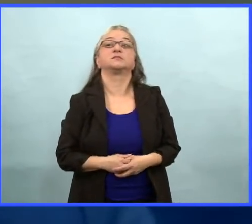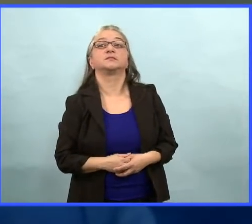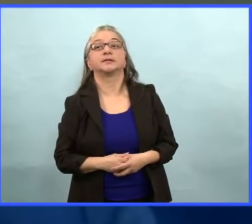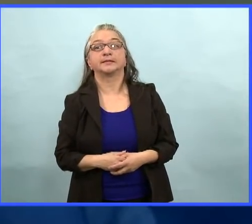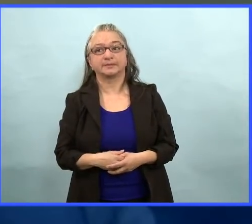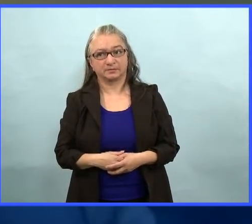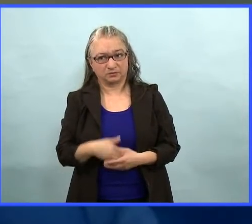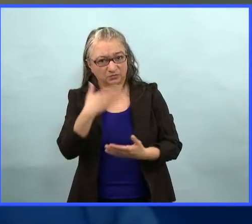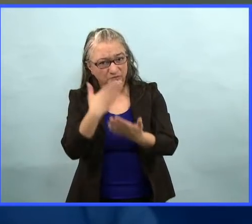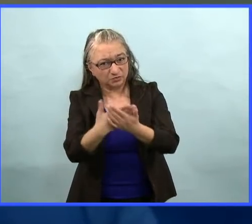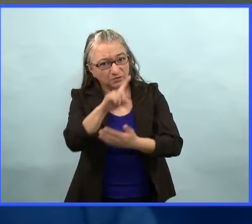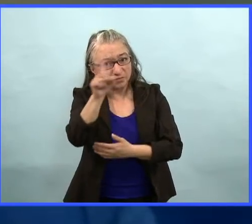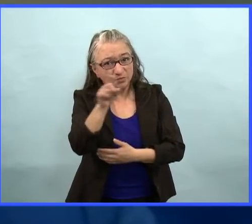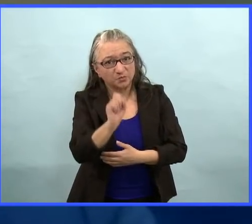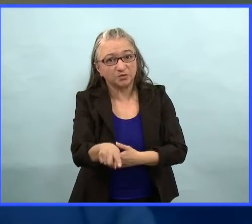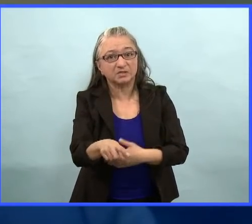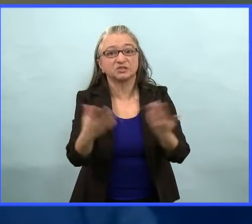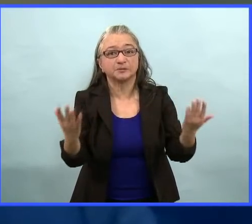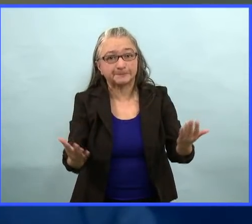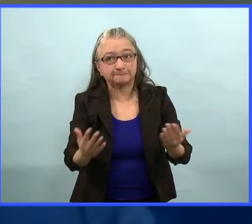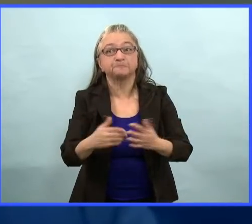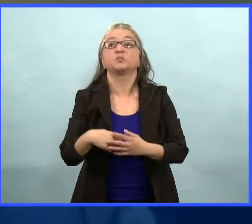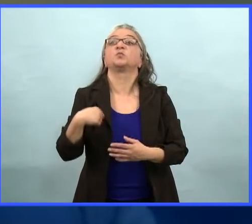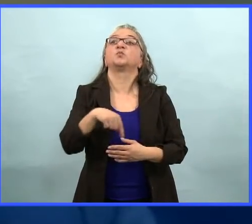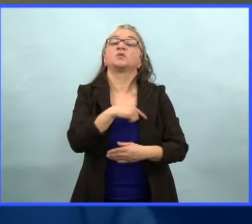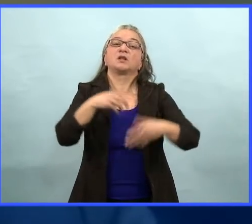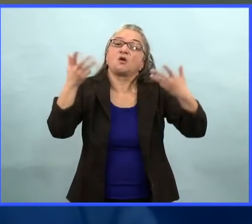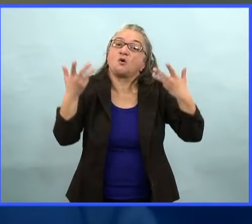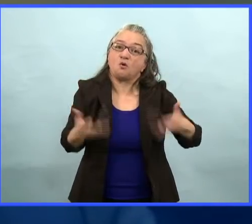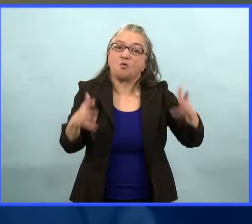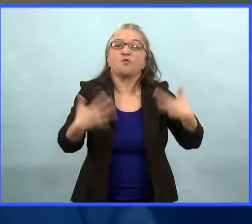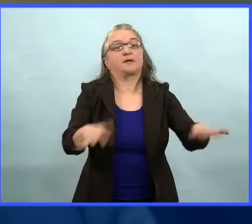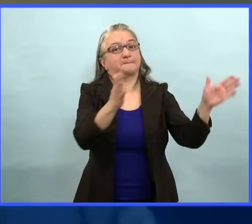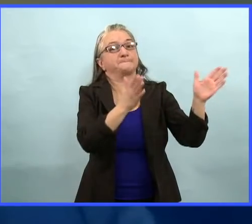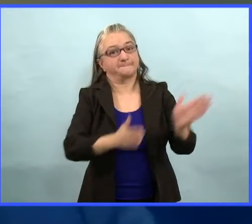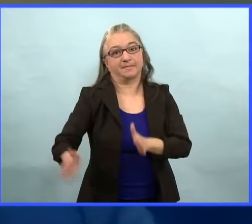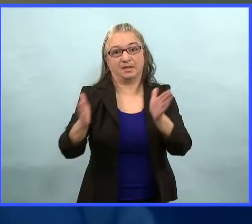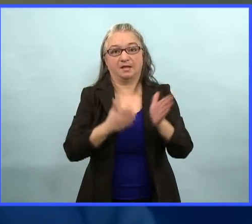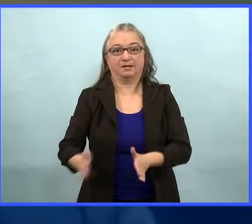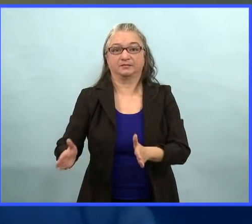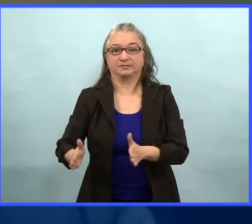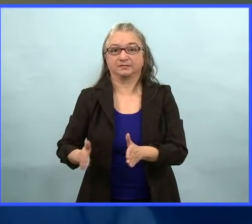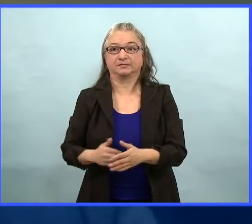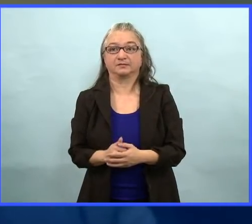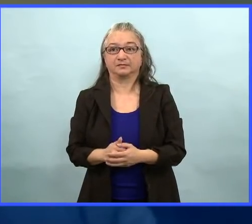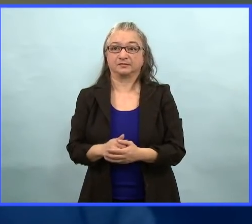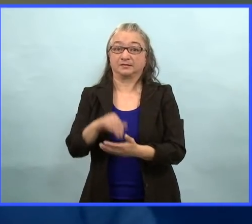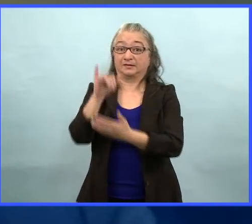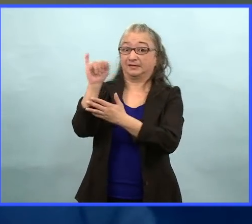and we're already planning for that so as we're for example um for icu beds we plan